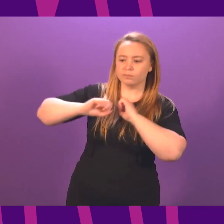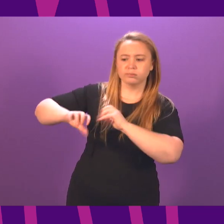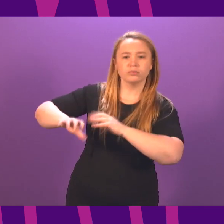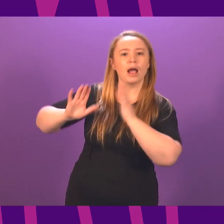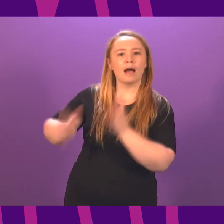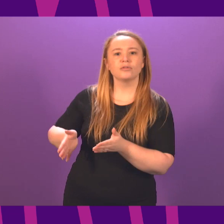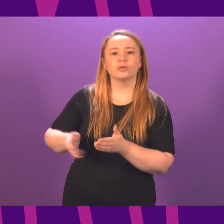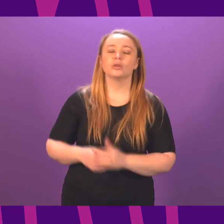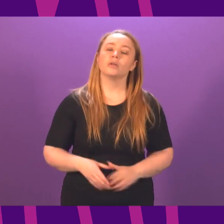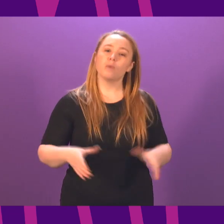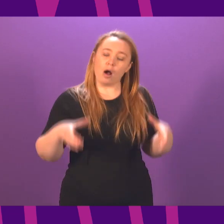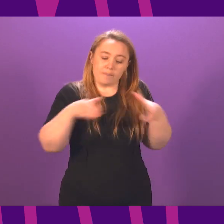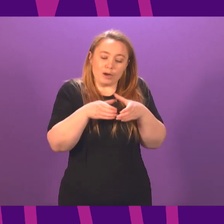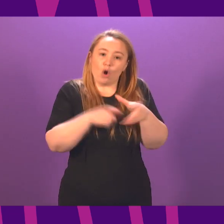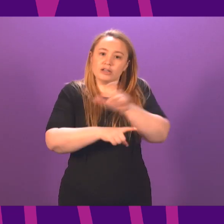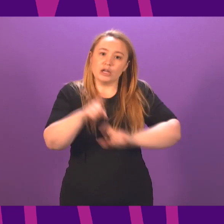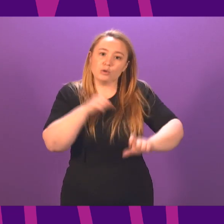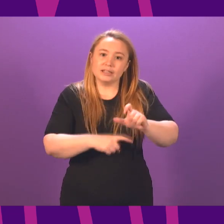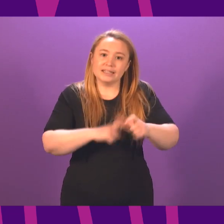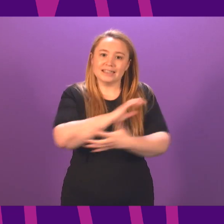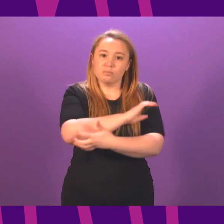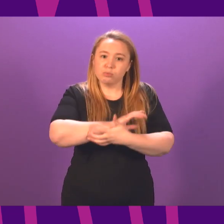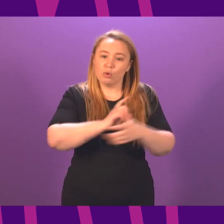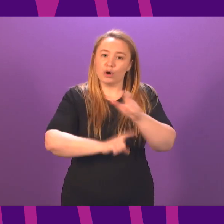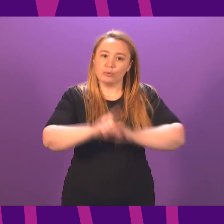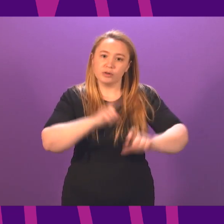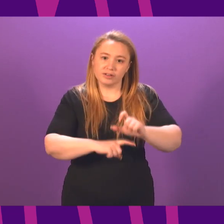populations and in more deprived communities, for example, and we will take forward that work.